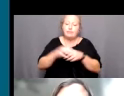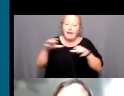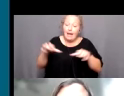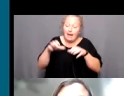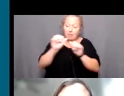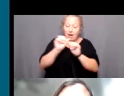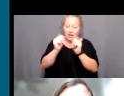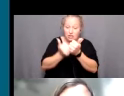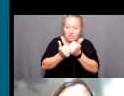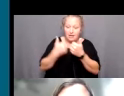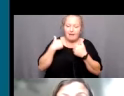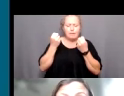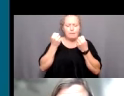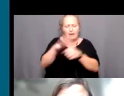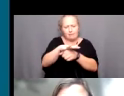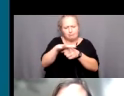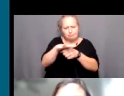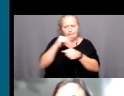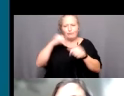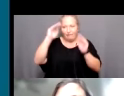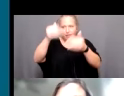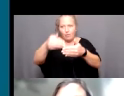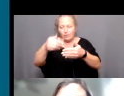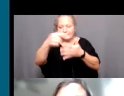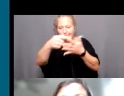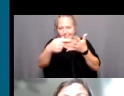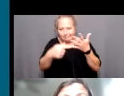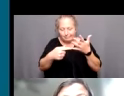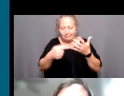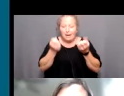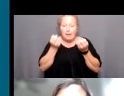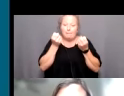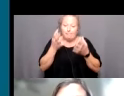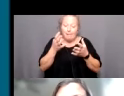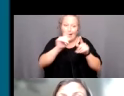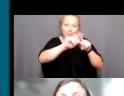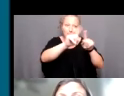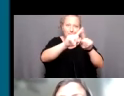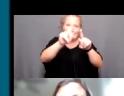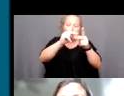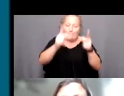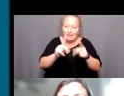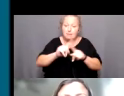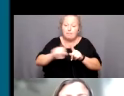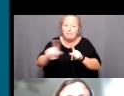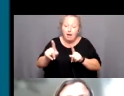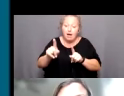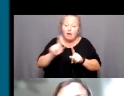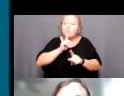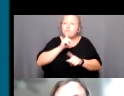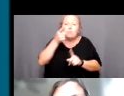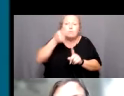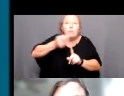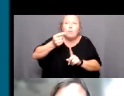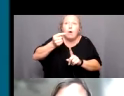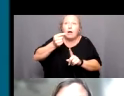there are many areas that we focus on, and many sectors that we focus on. but ultimately the key drivers of inequity